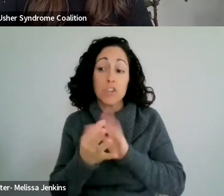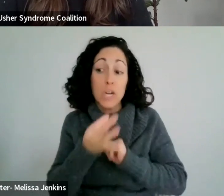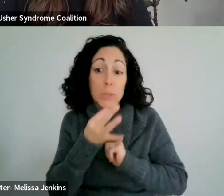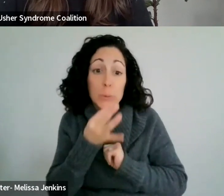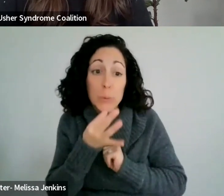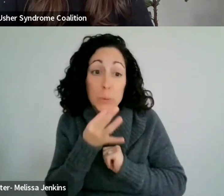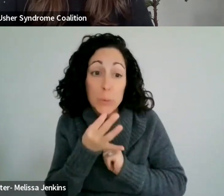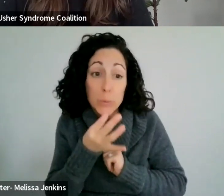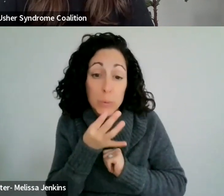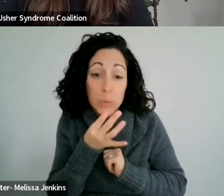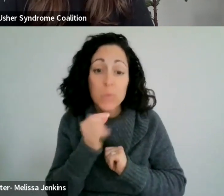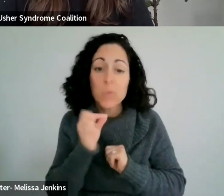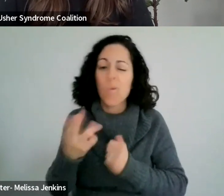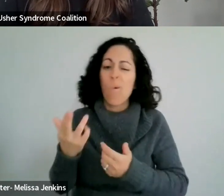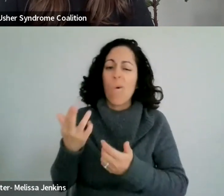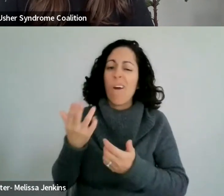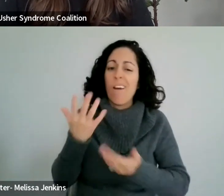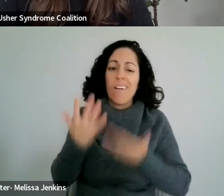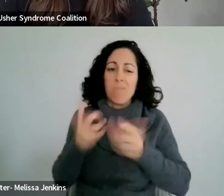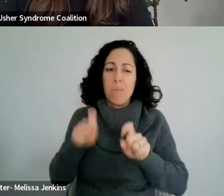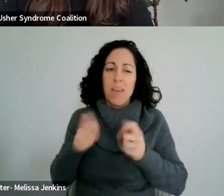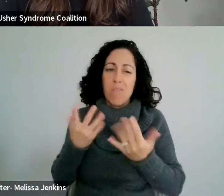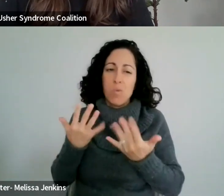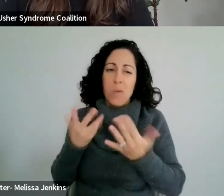to to test in children and younger children